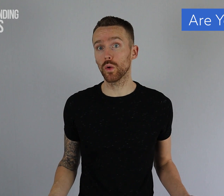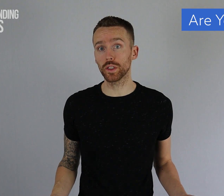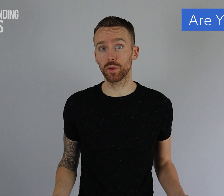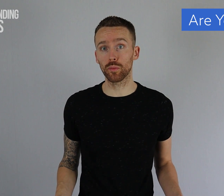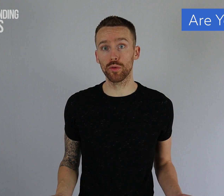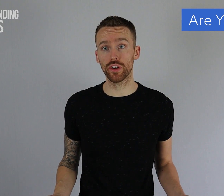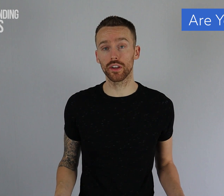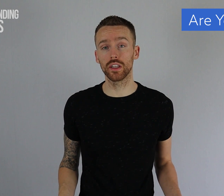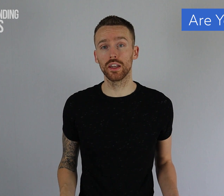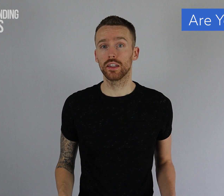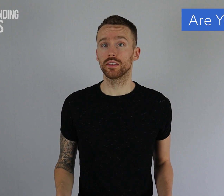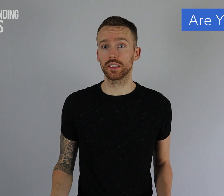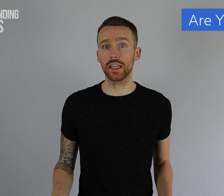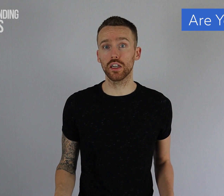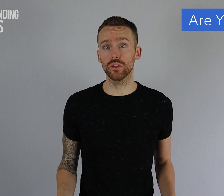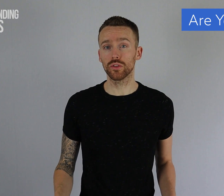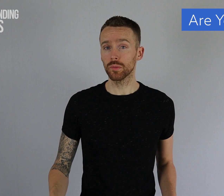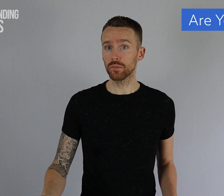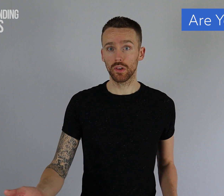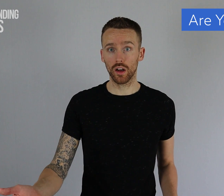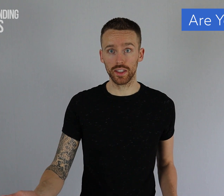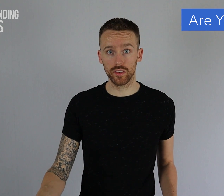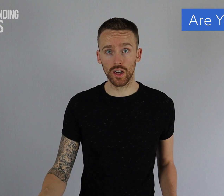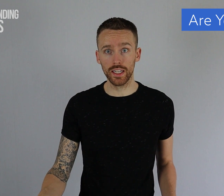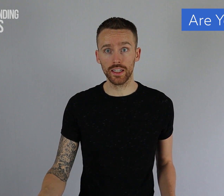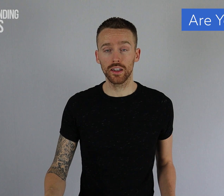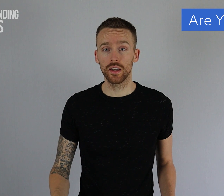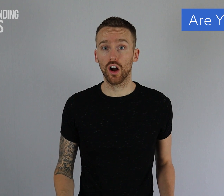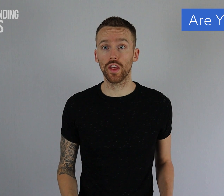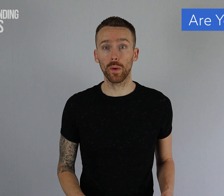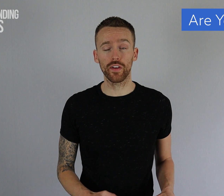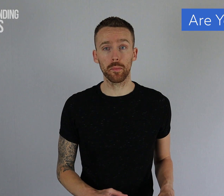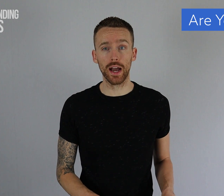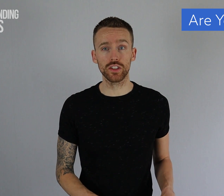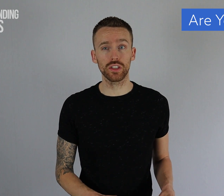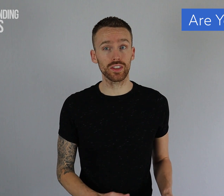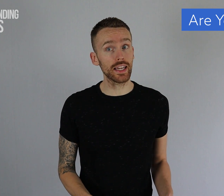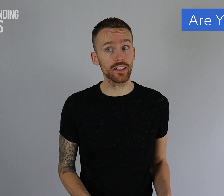always be appropriate. Take clues. Are they signing? Are they wearing a badge stating